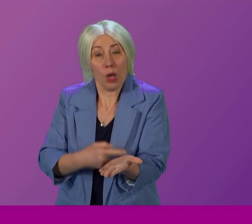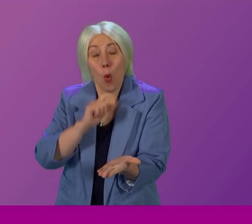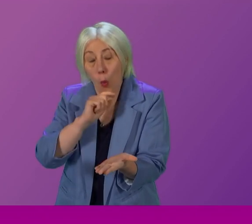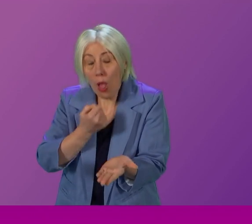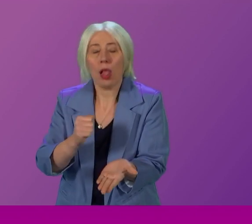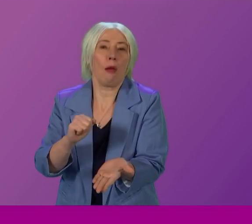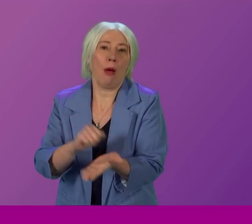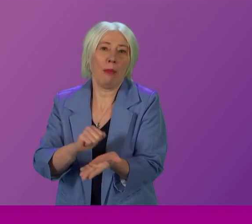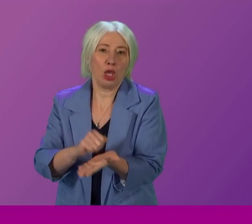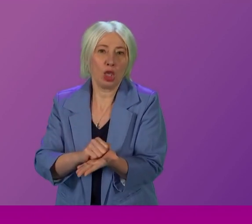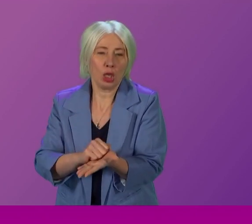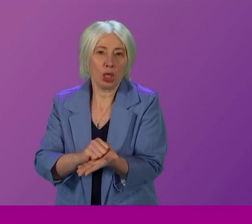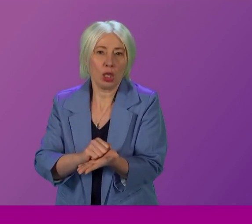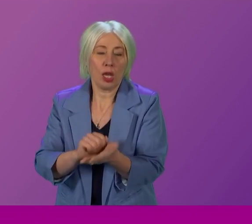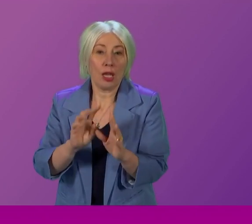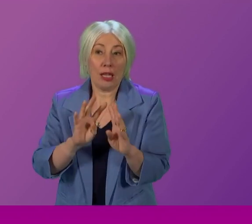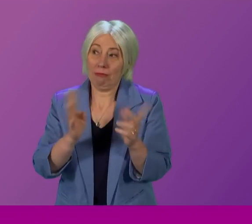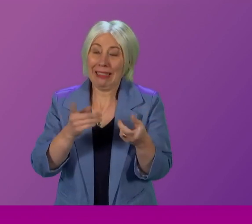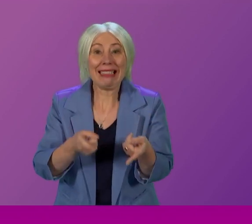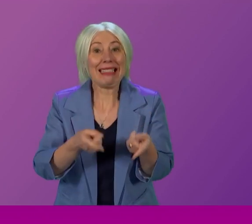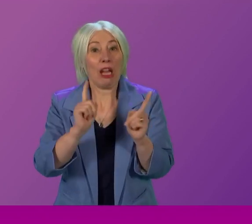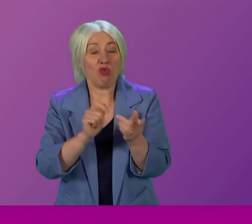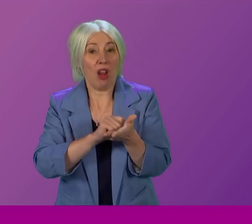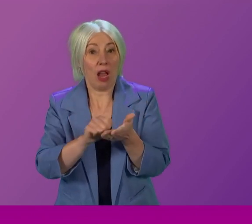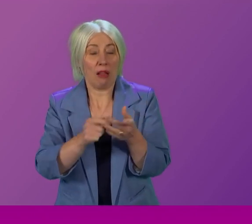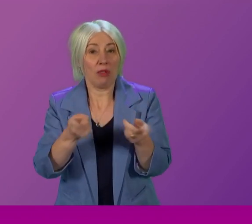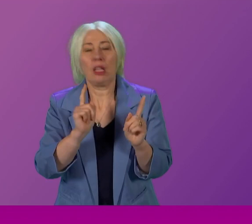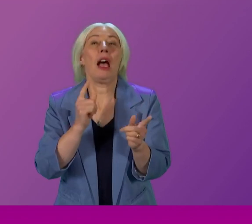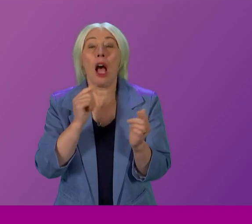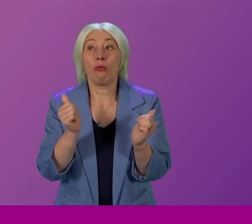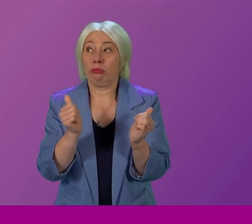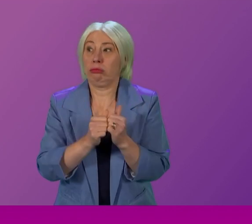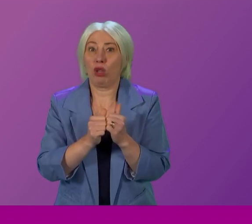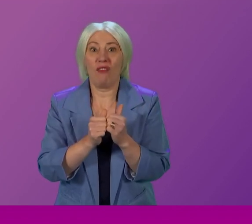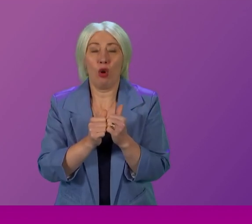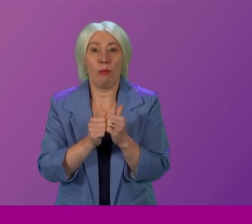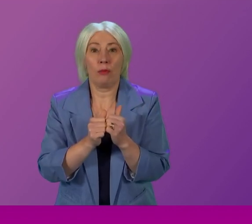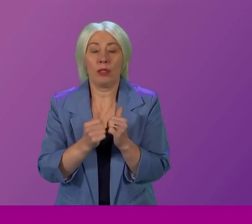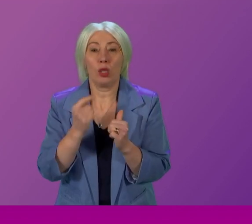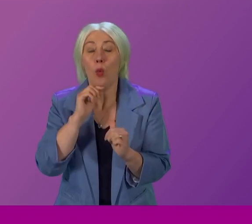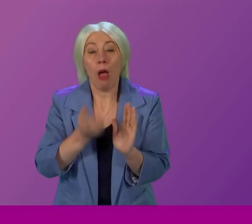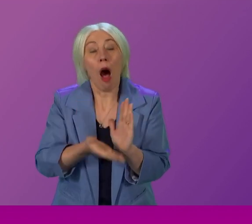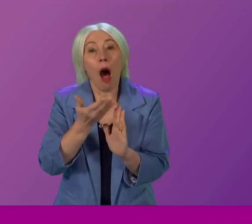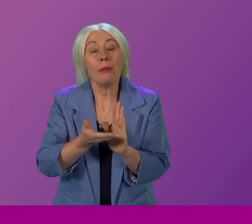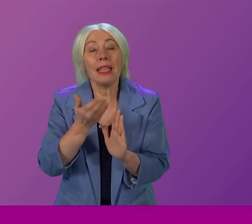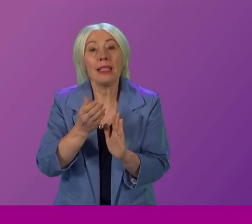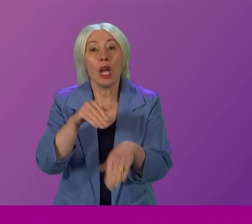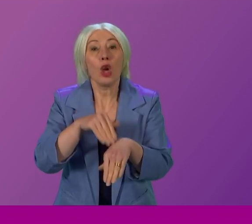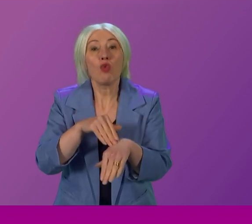published. The cabinet secretary confirmed—I believe that he did so in the chamber—that he will update the Criminal Justice Committee this week.